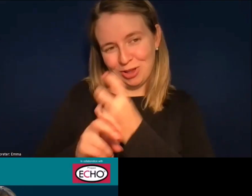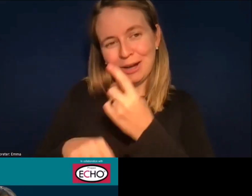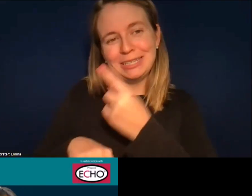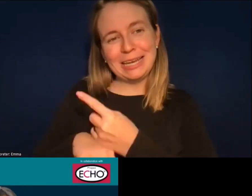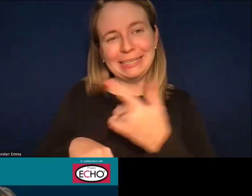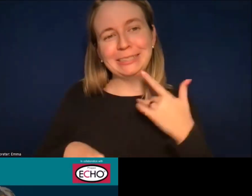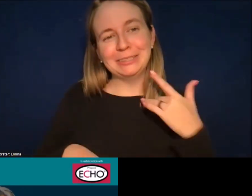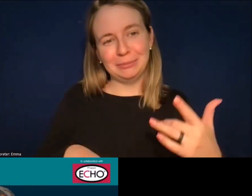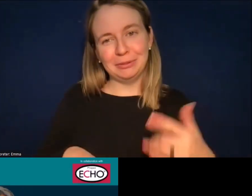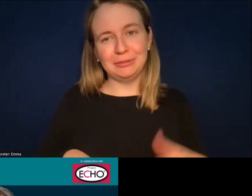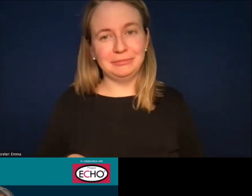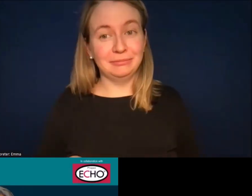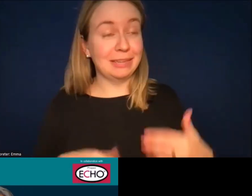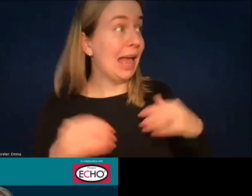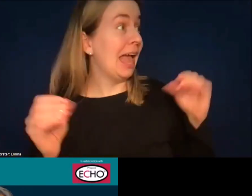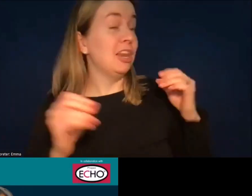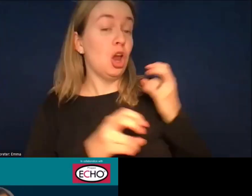Well, I had no hard days. He was great.